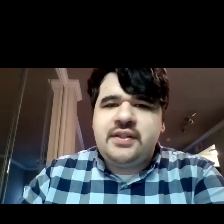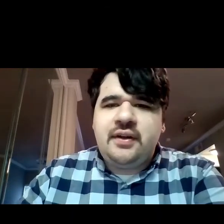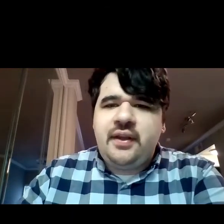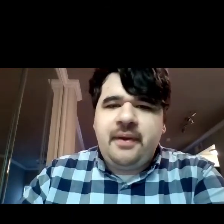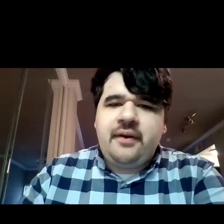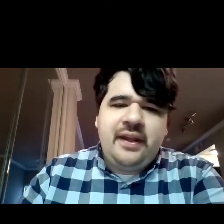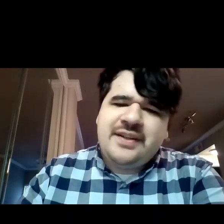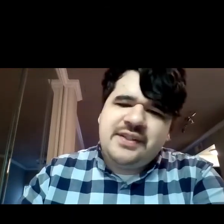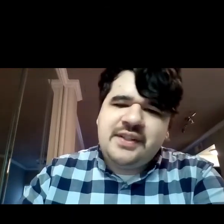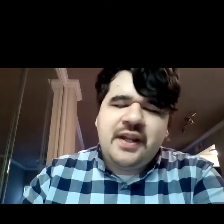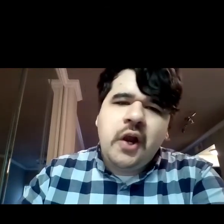just talking about our agency